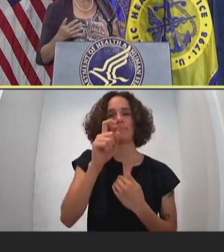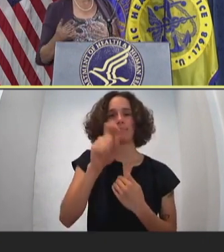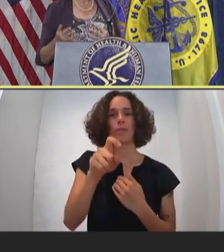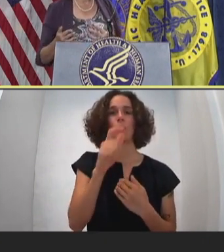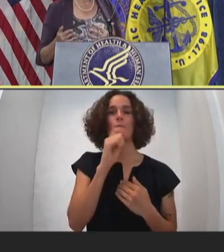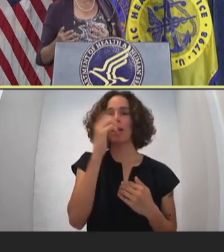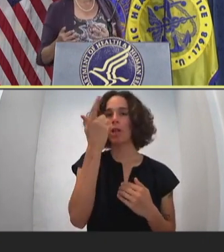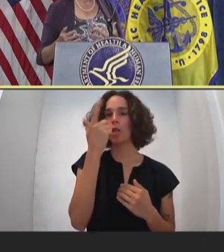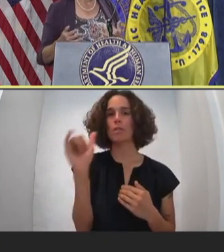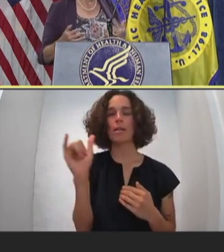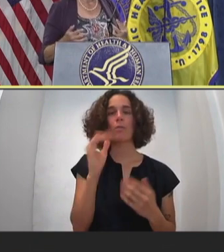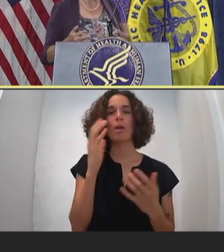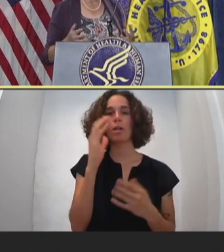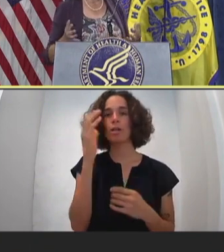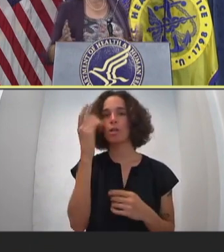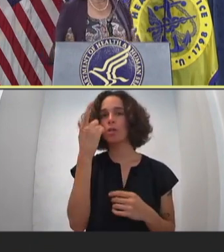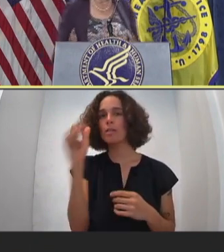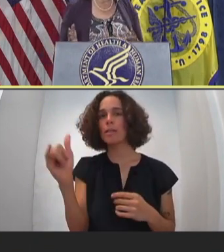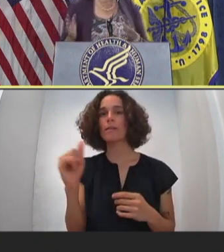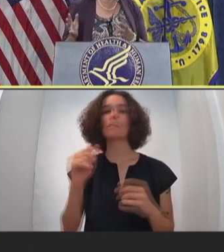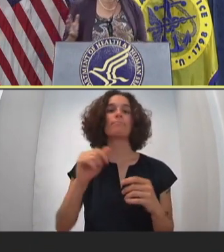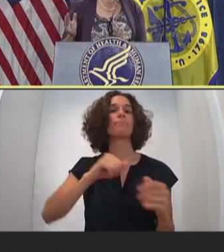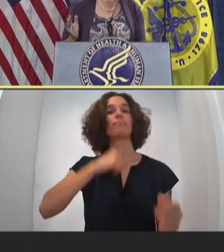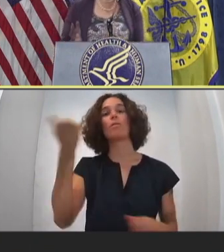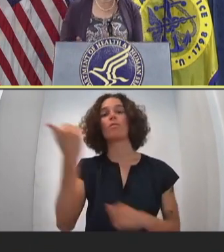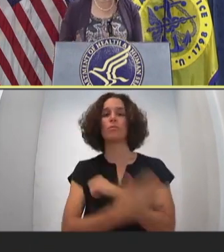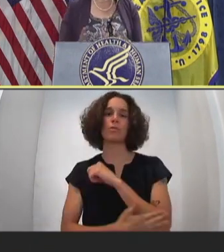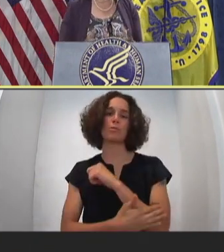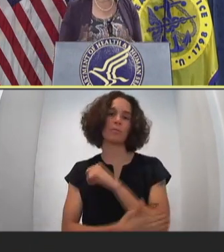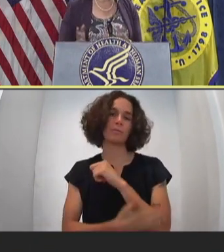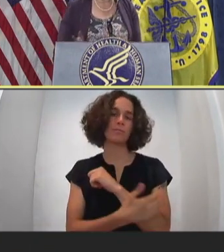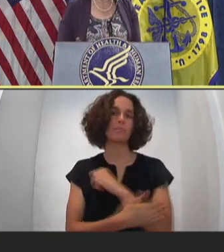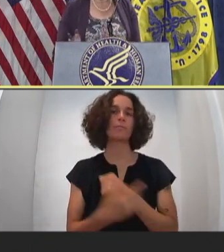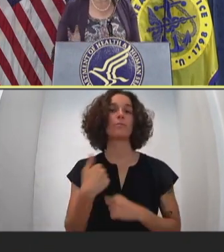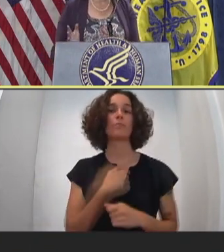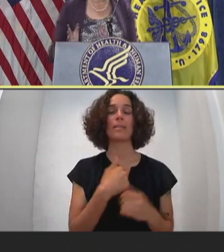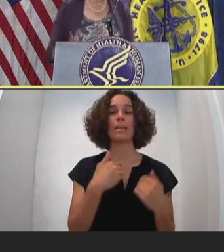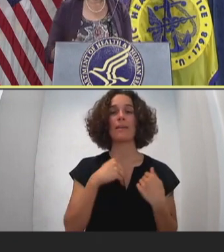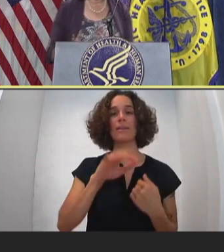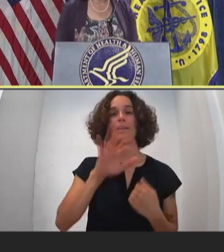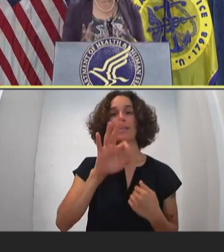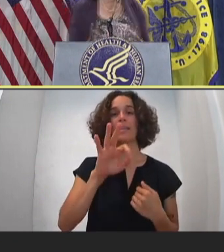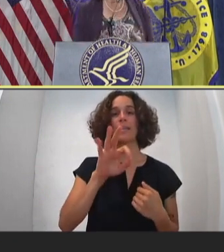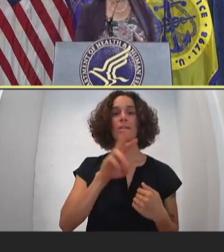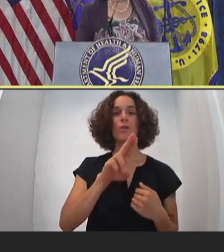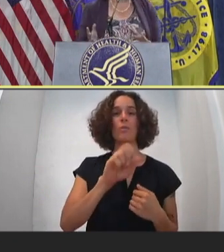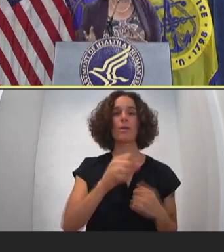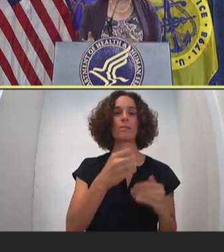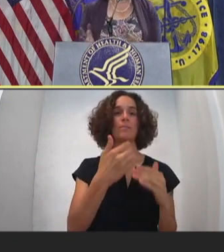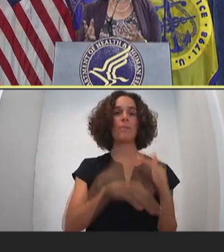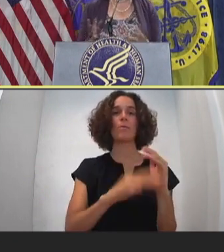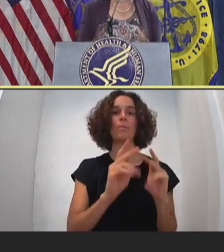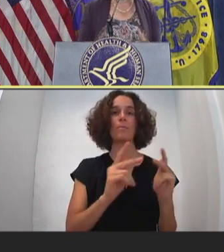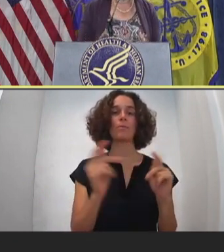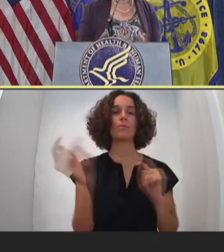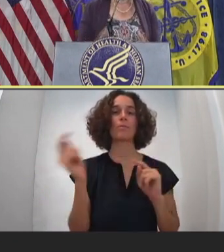overseas. You know, we have non-U.S. born people coming in, but they live very different lives, and